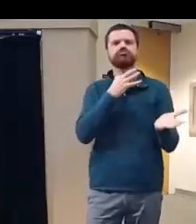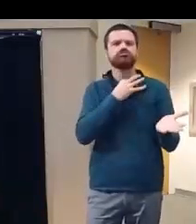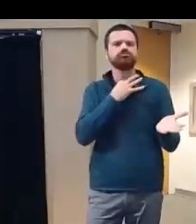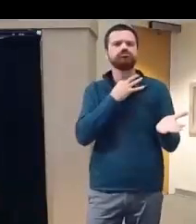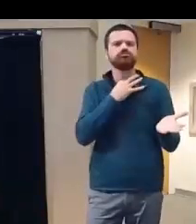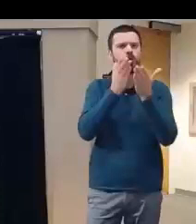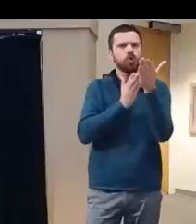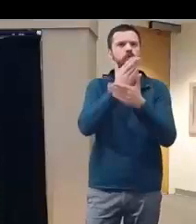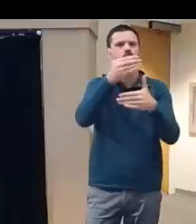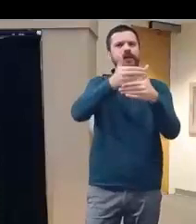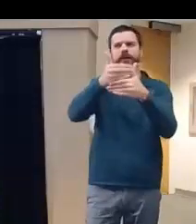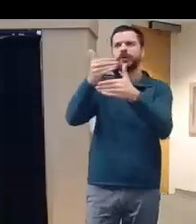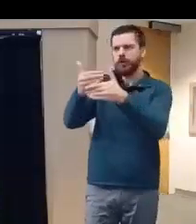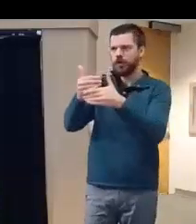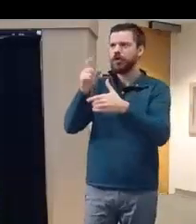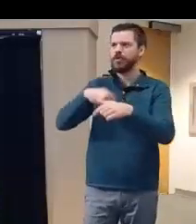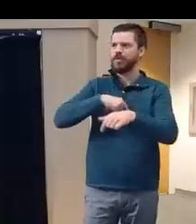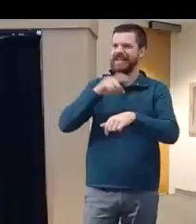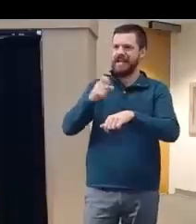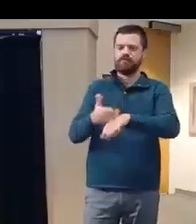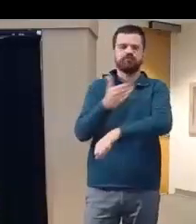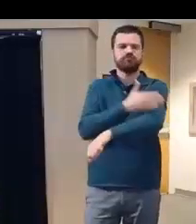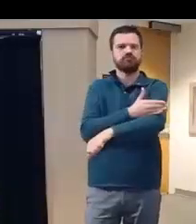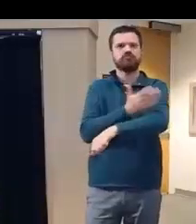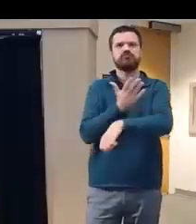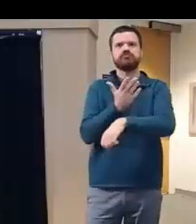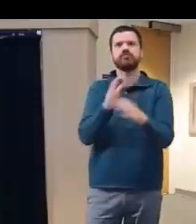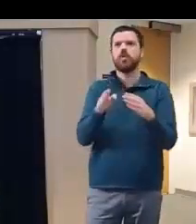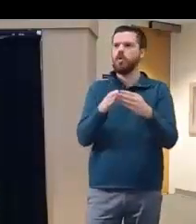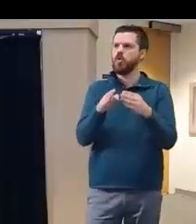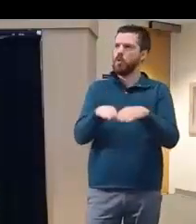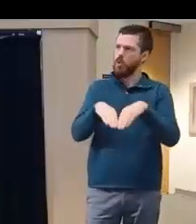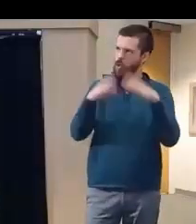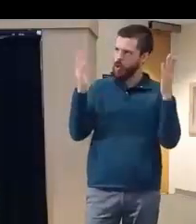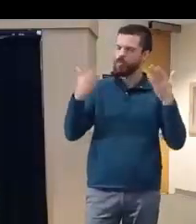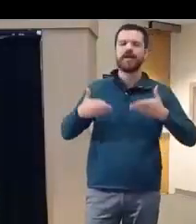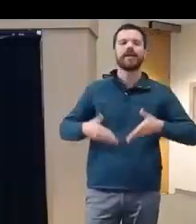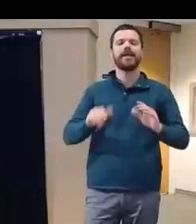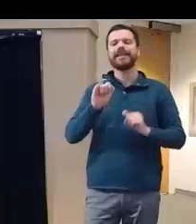that we increasingly need to identify open and let the air Exchange in both directions